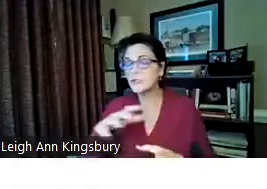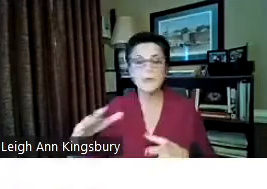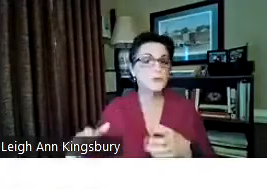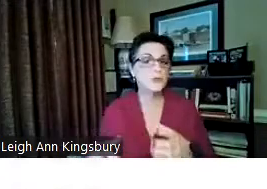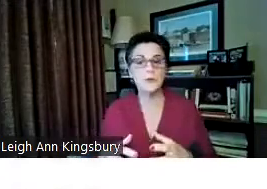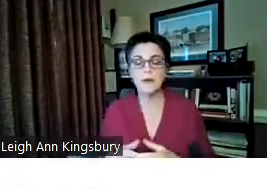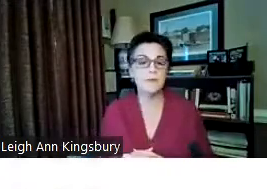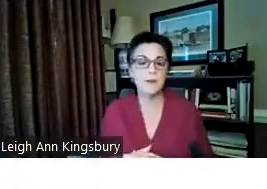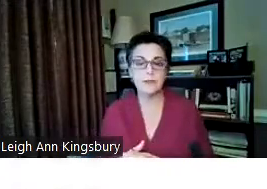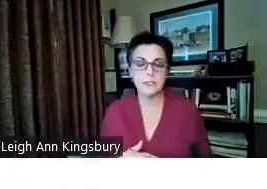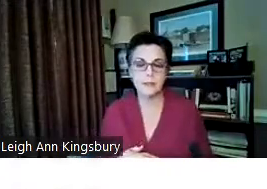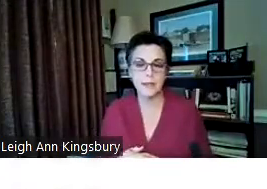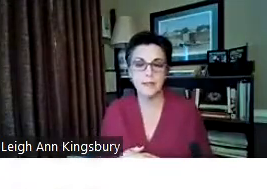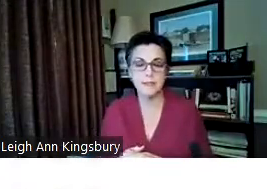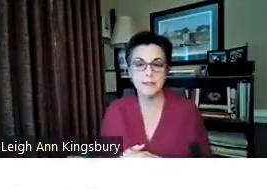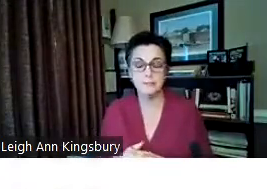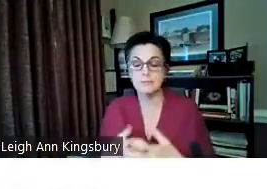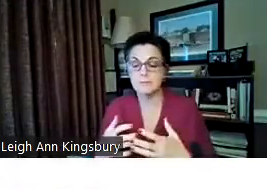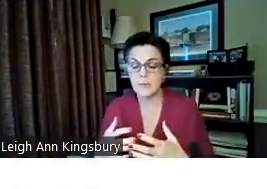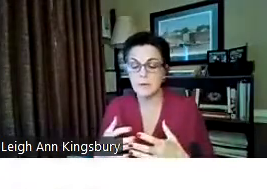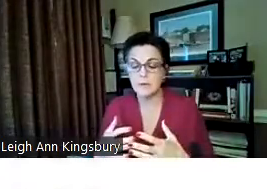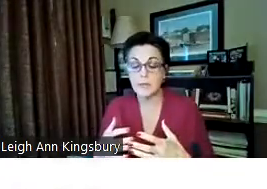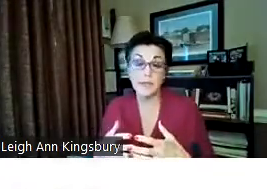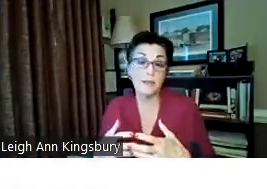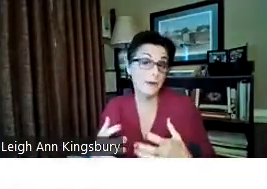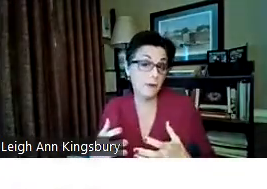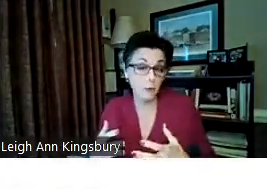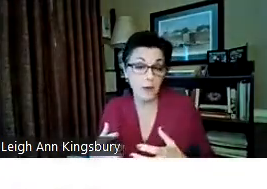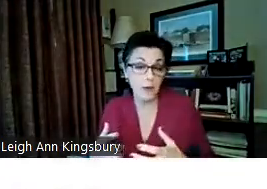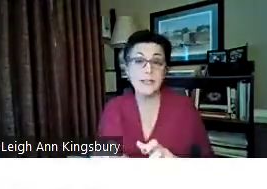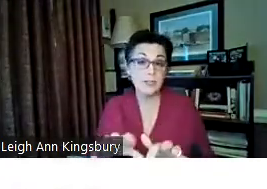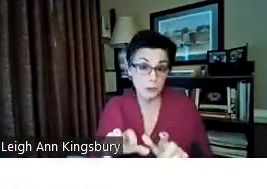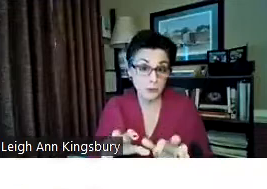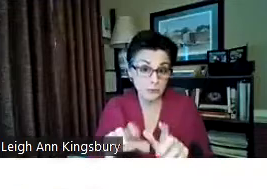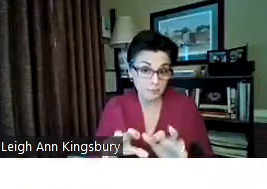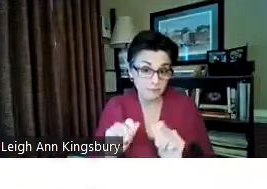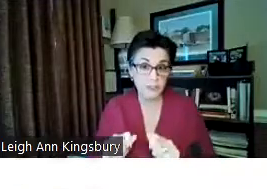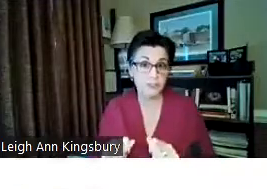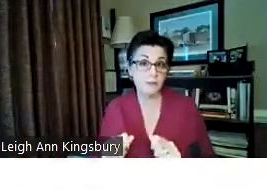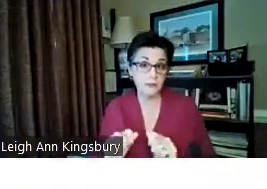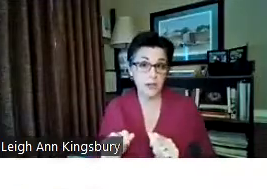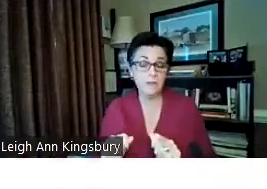choose to involve others in that in a very frightening way, many of us Google first, first off,